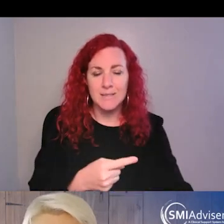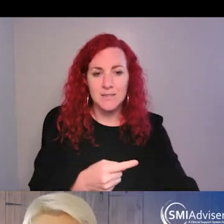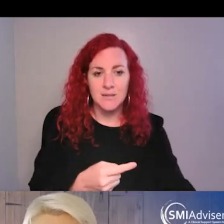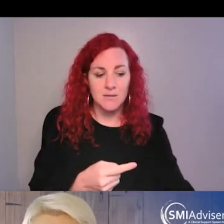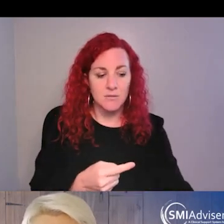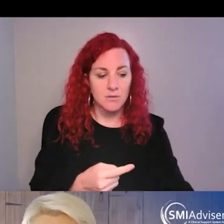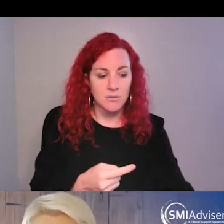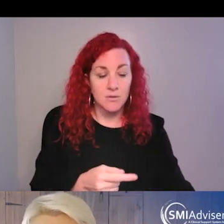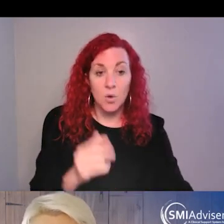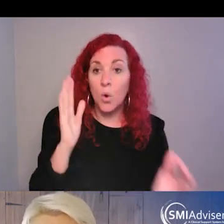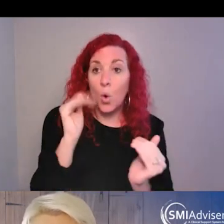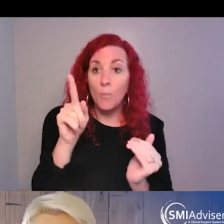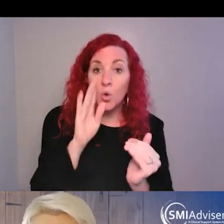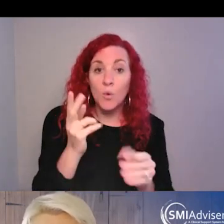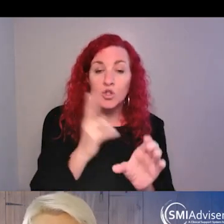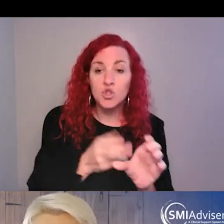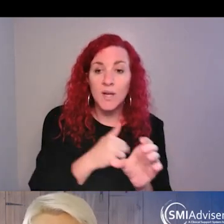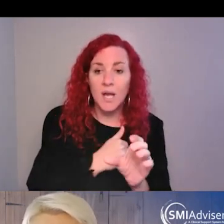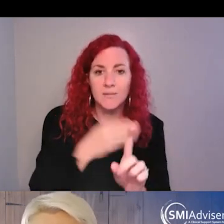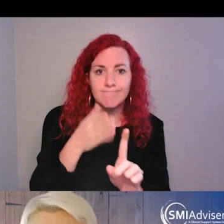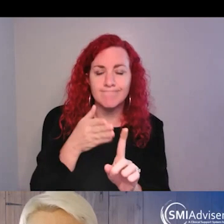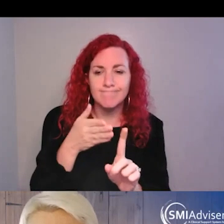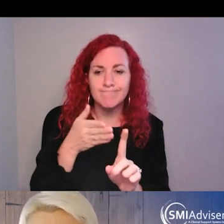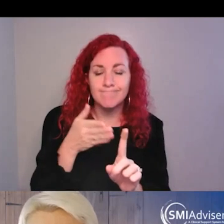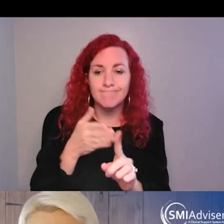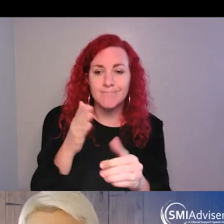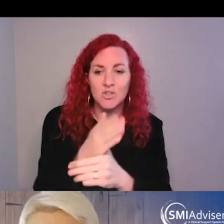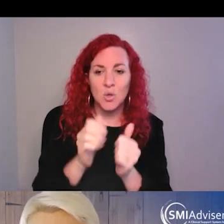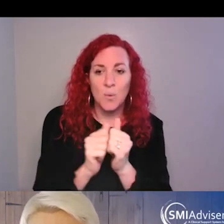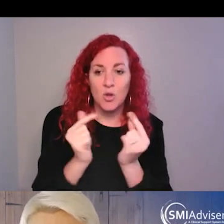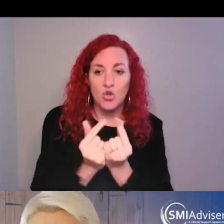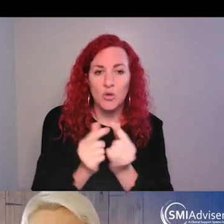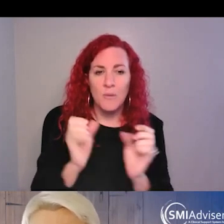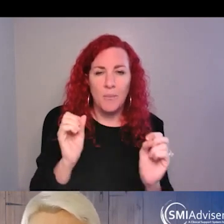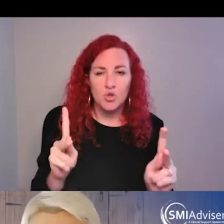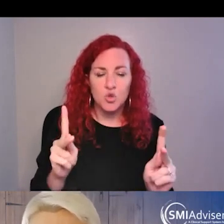AND HOPE YOU WILL JOIN US. THE MAIN THING I WANTED TO SHARE WITH THIS GROUP IS AN OPPORTUNITY TO GET TOGETHER